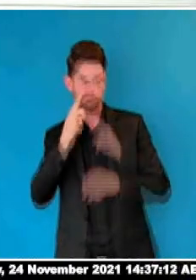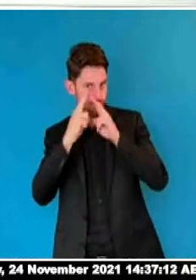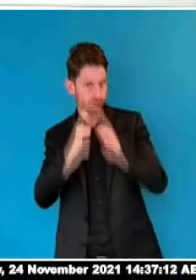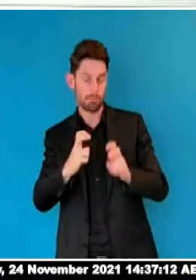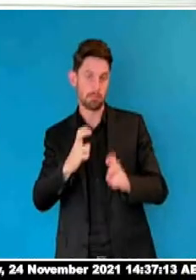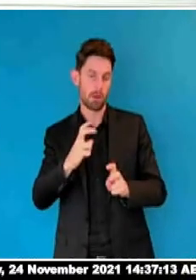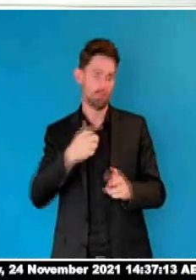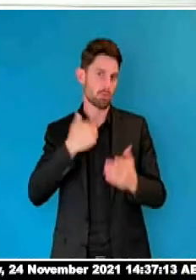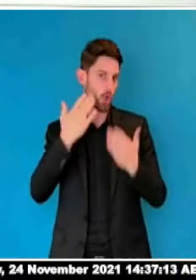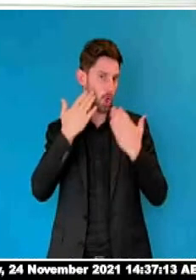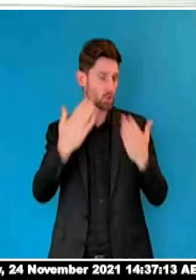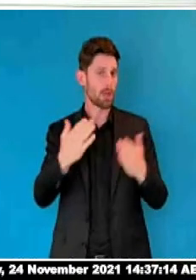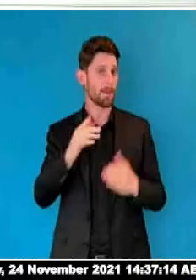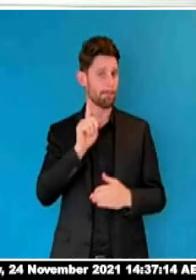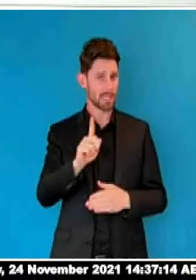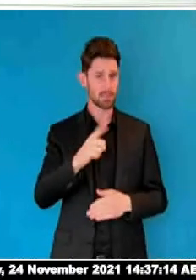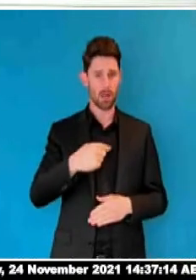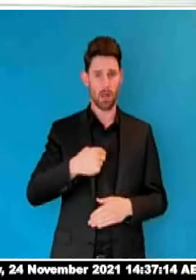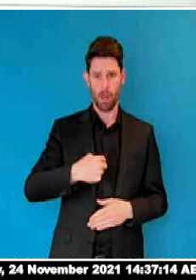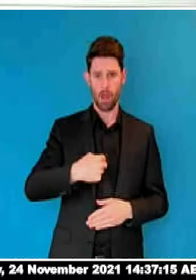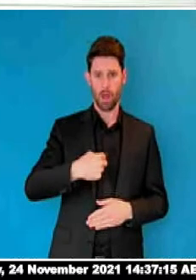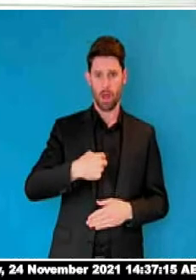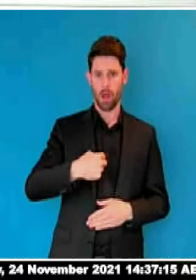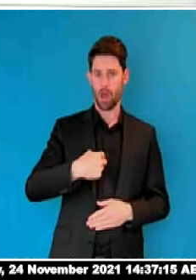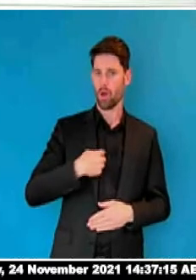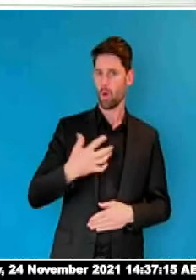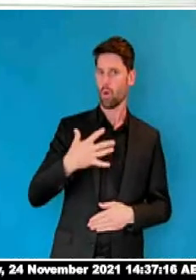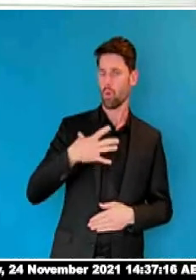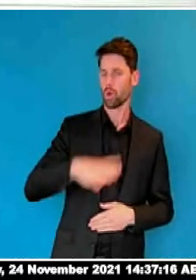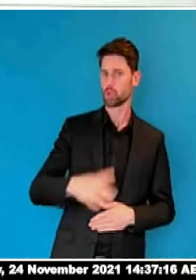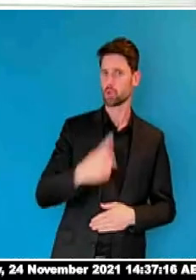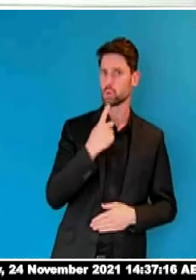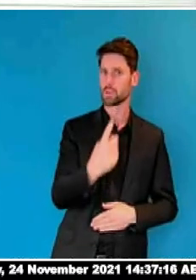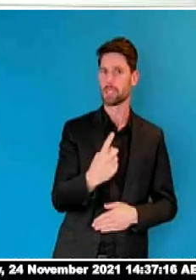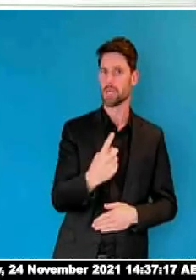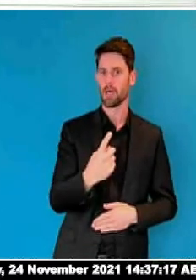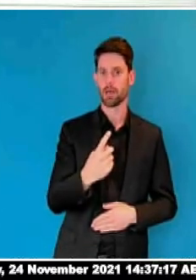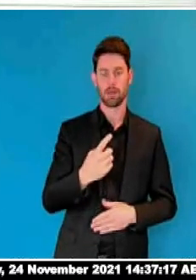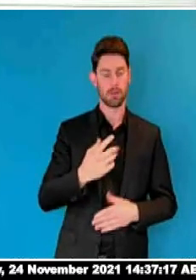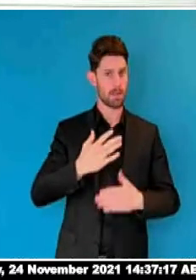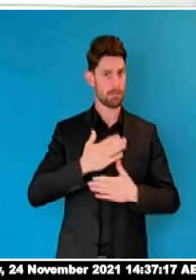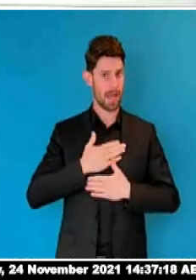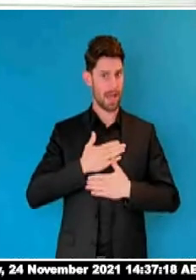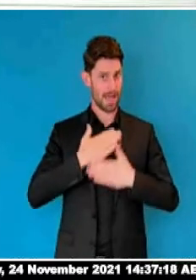But if I may, Ms Eastman, we're notÂ my understanding is when we talk about people